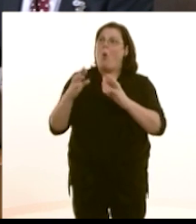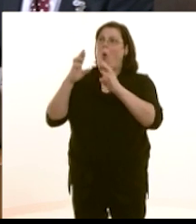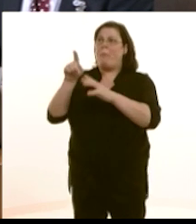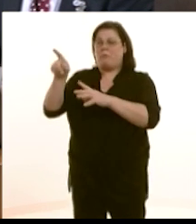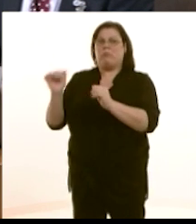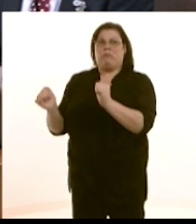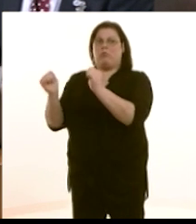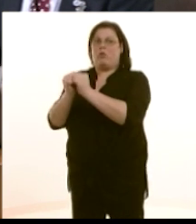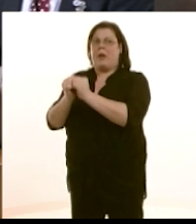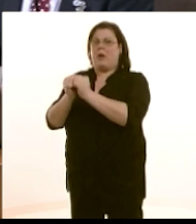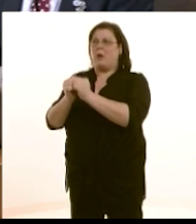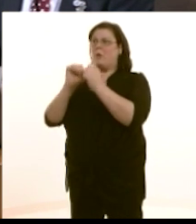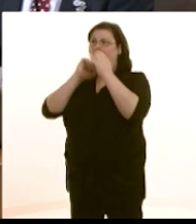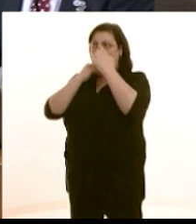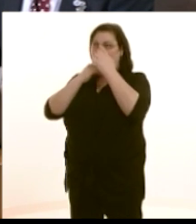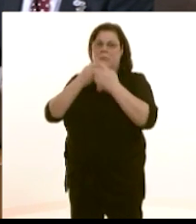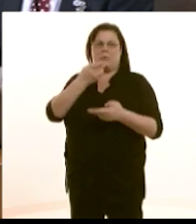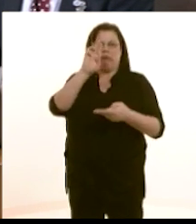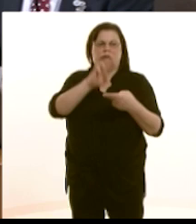that we should be able to do that here in Wales.